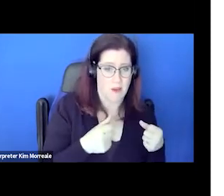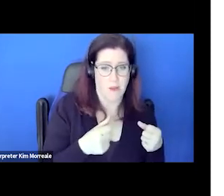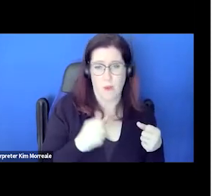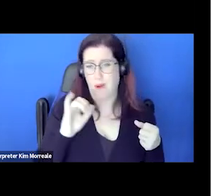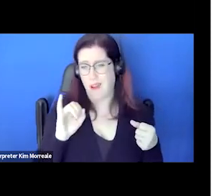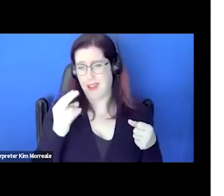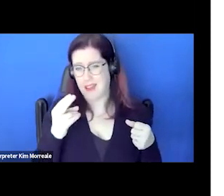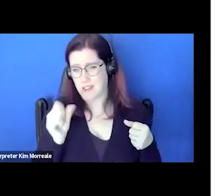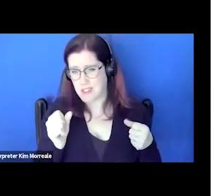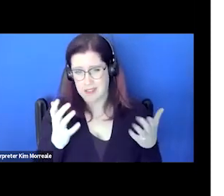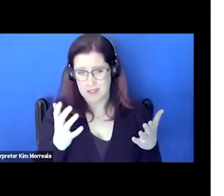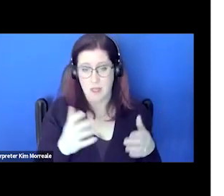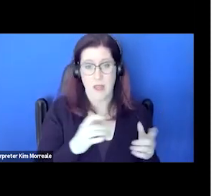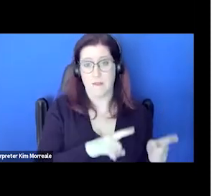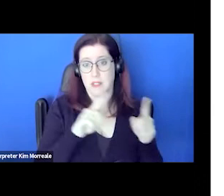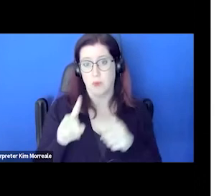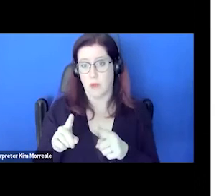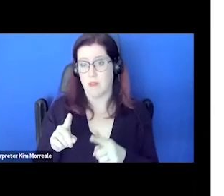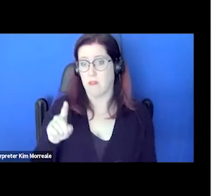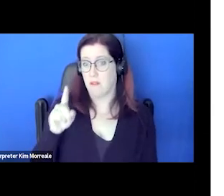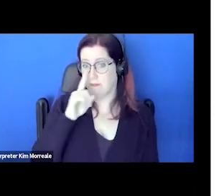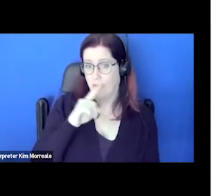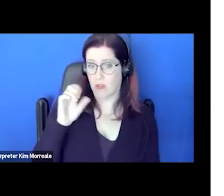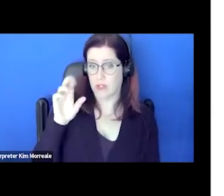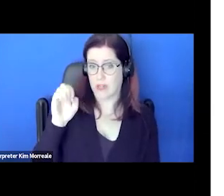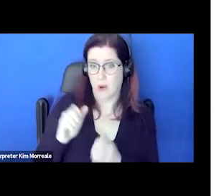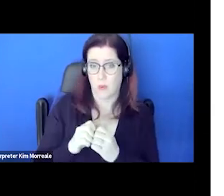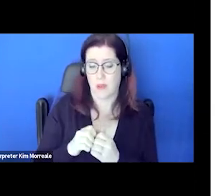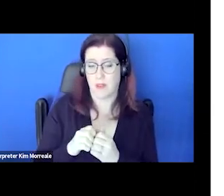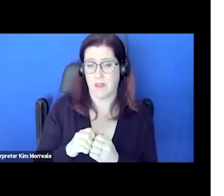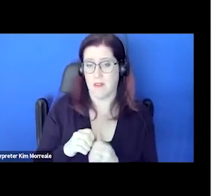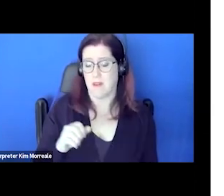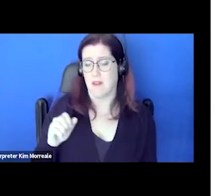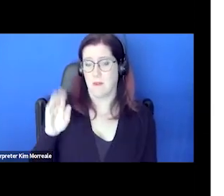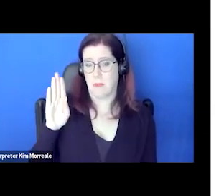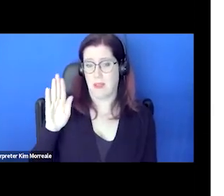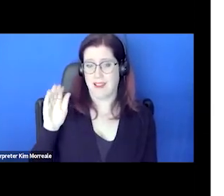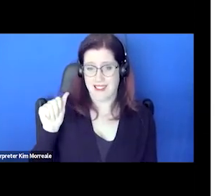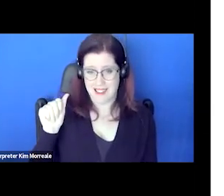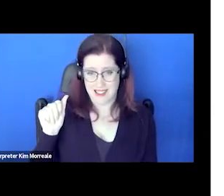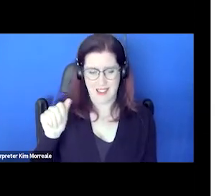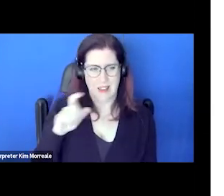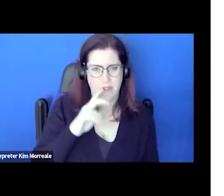If she was in foster care with BIA, with Bureau of Indian Affairs, I had to find out who her worker was.